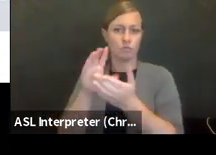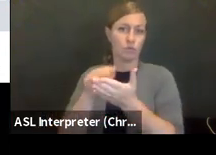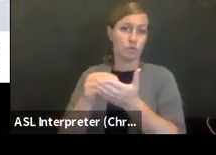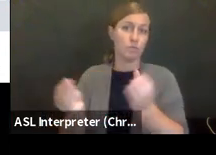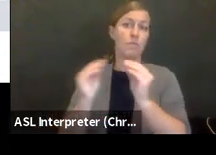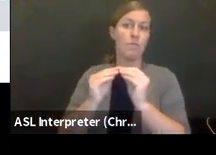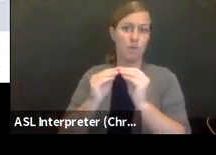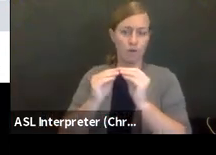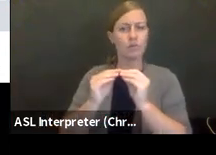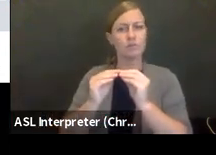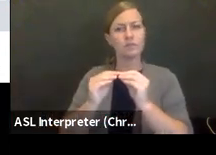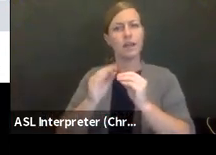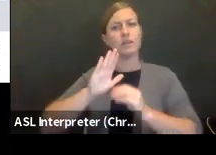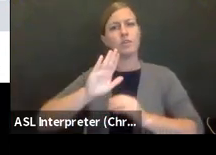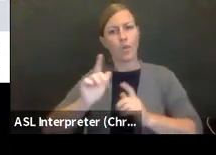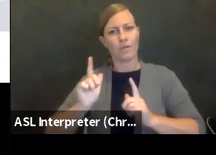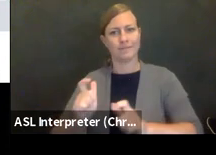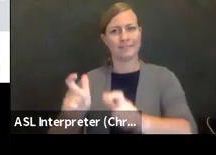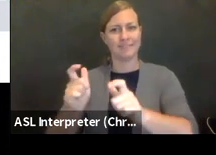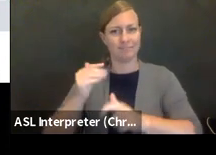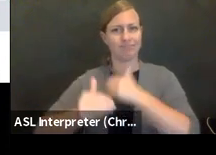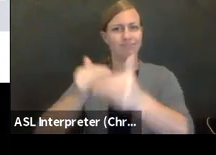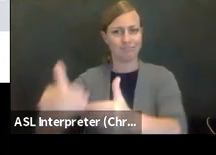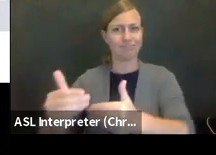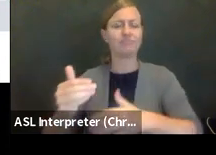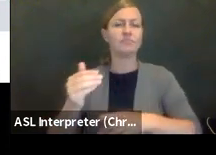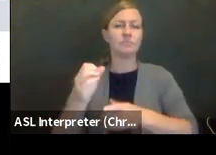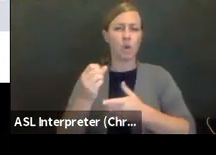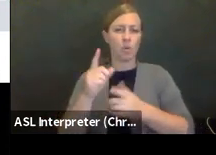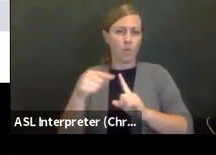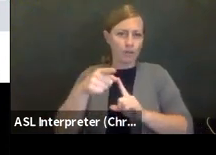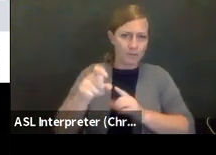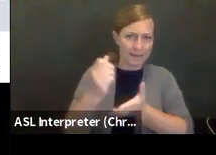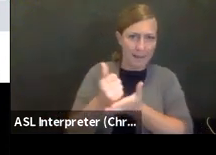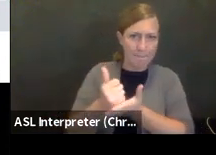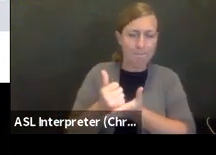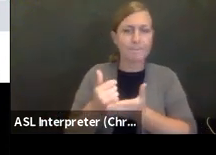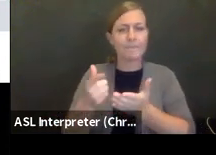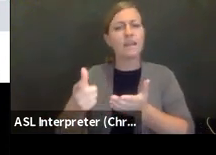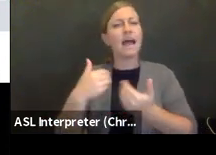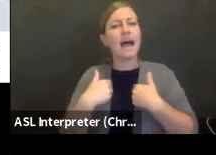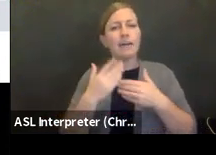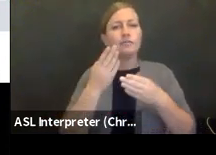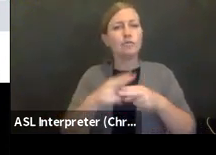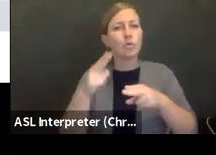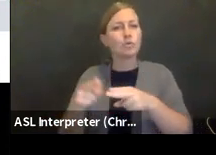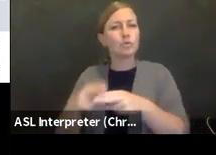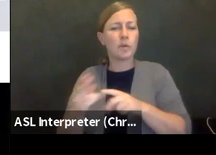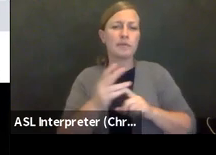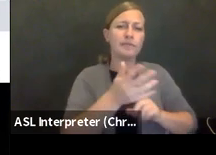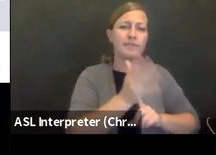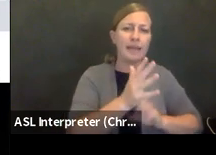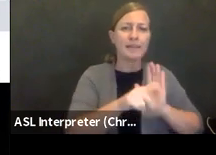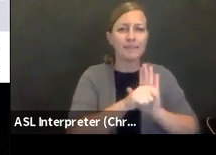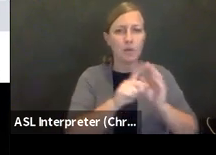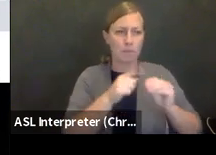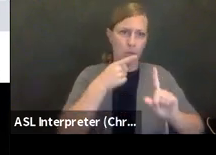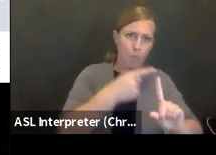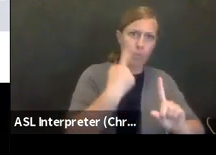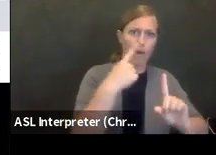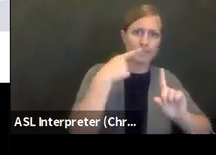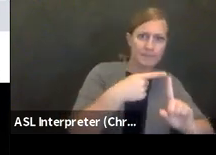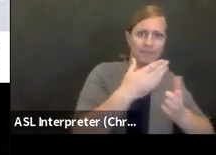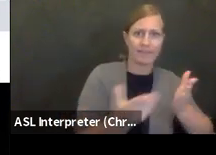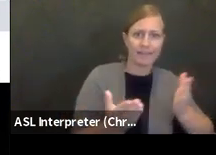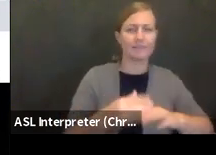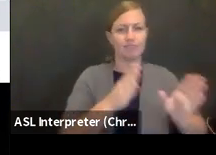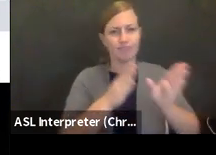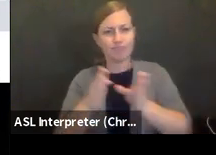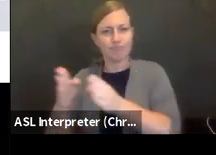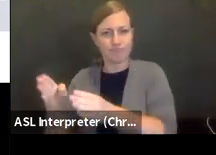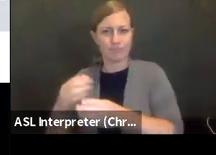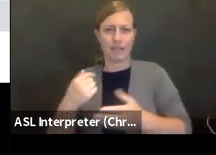ESD 112-- Kristina Wambold: On your own pace, when you need it. Help. They're broken into short little five minute videos about one specific thing. So I just wanted to make sure to share that with everyone.